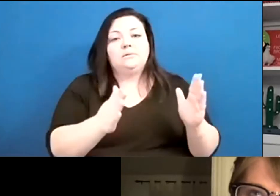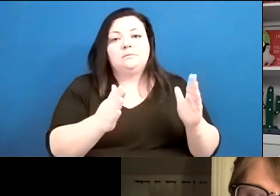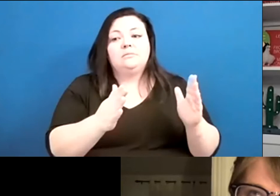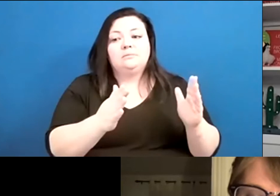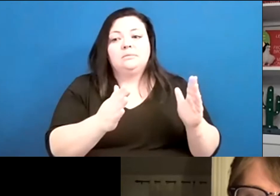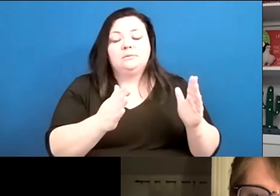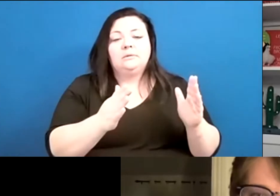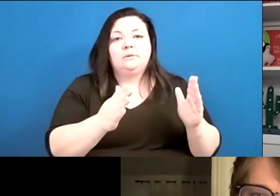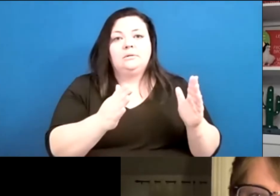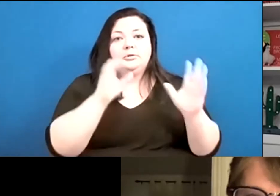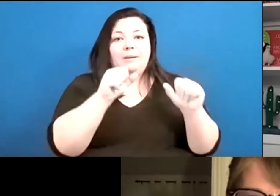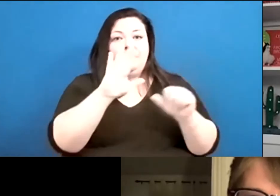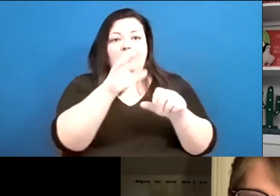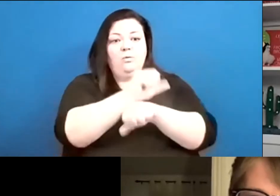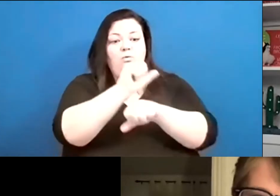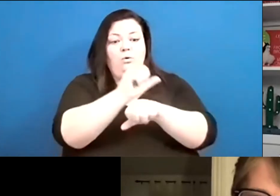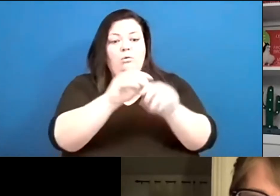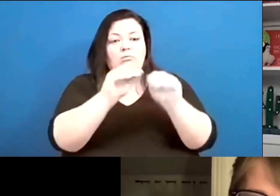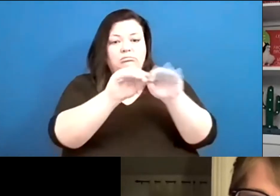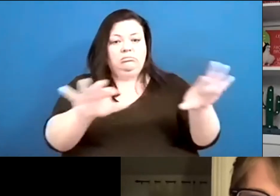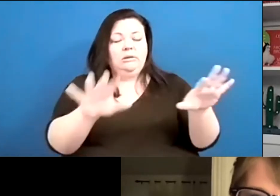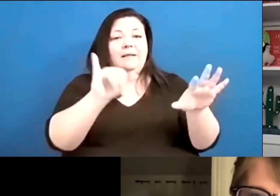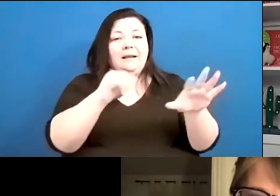to get their work out there and that's part of why we do readings